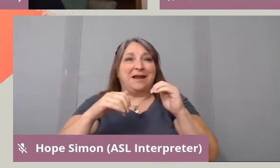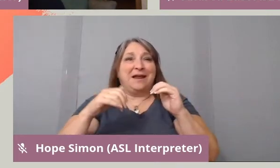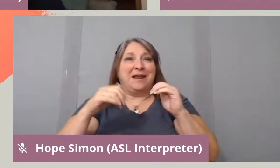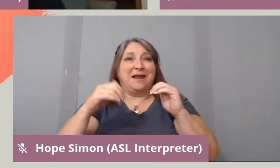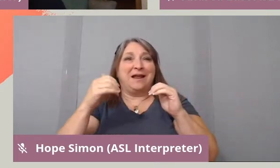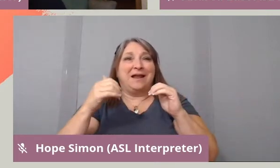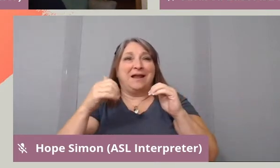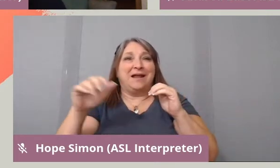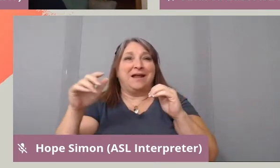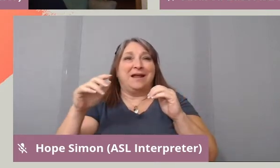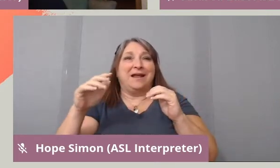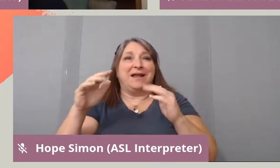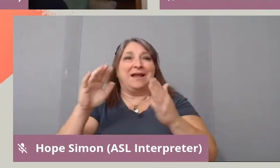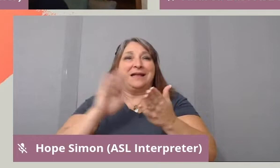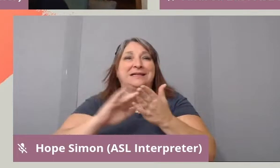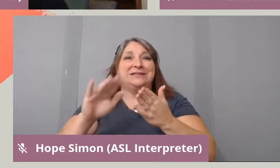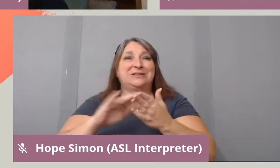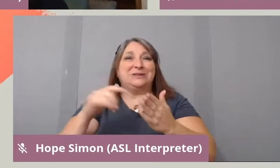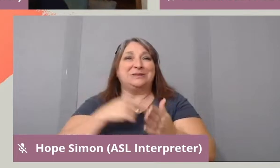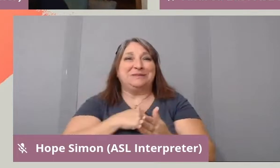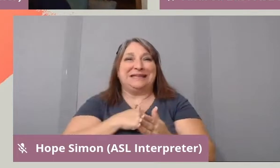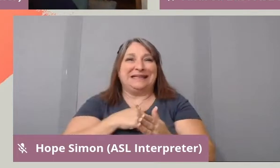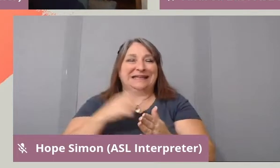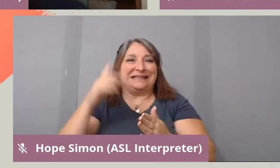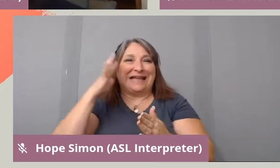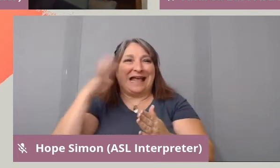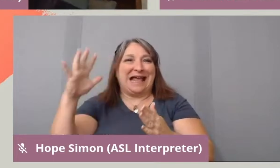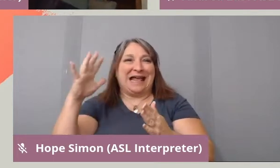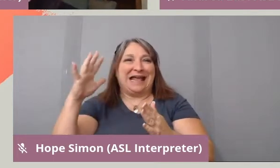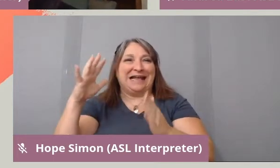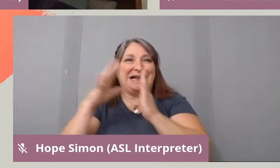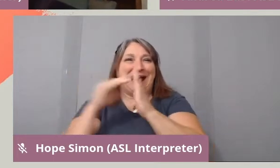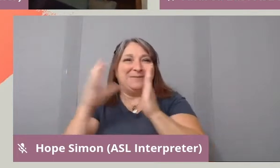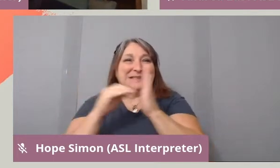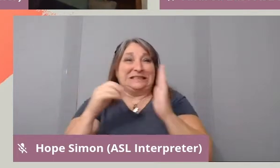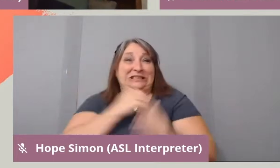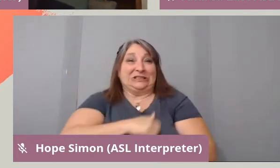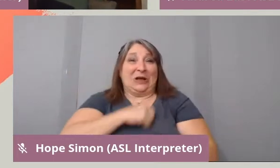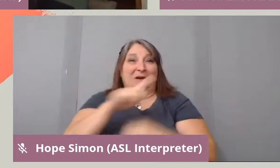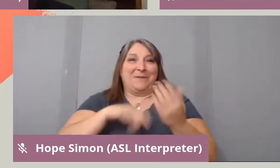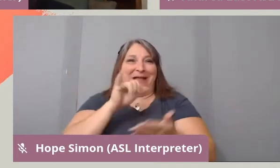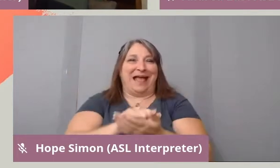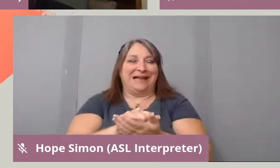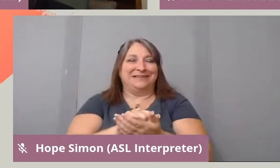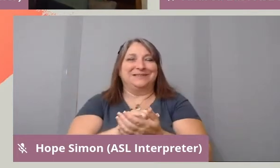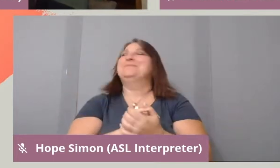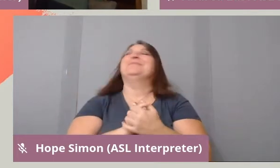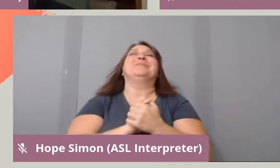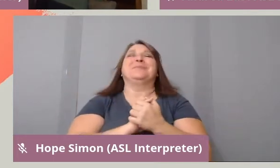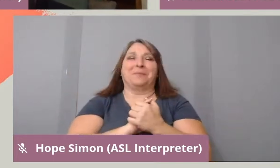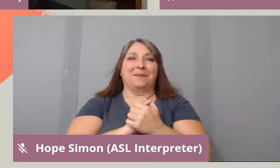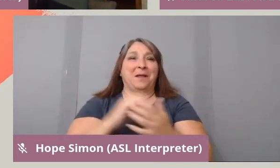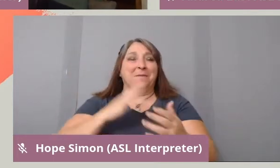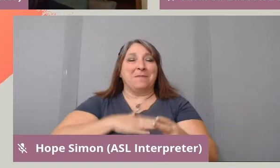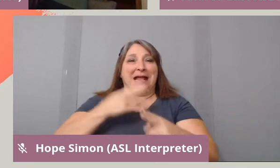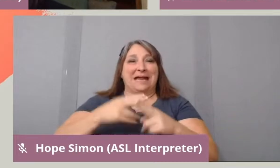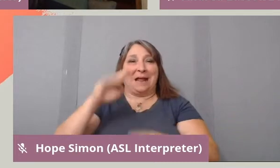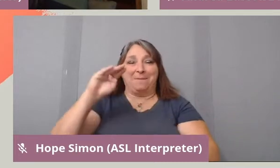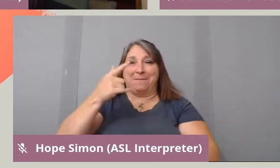Welcome to Reclaiming the Power of Public. Sorry about that. I am Maggie Bowman with the IDA